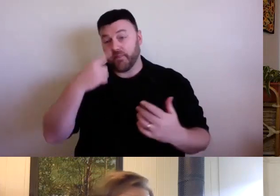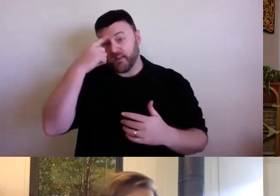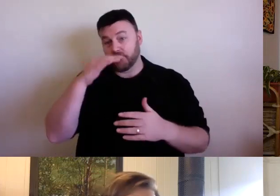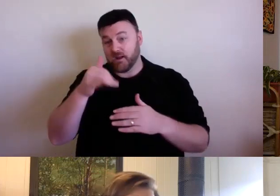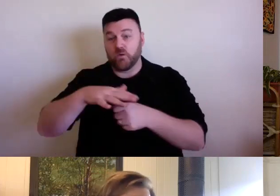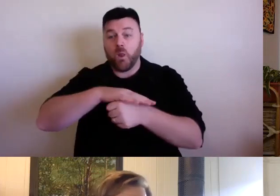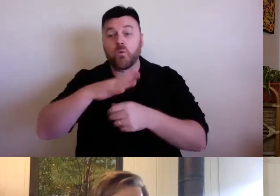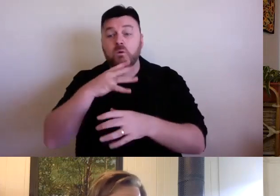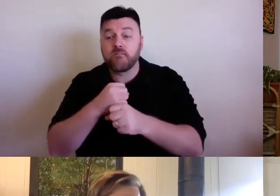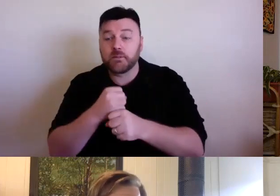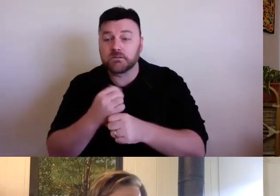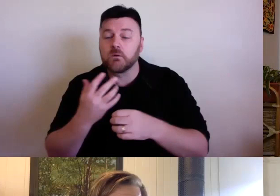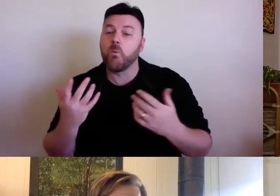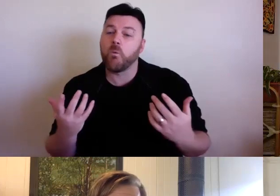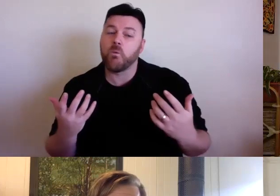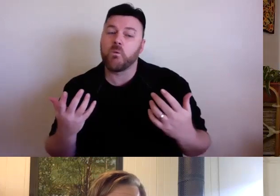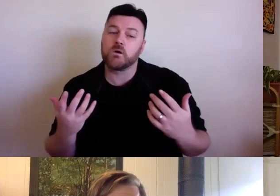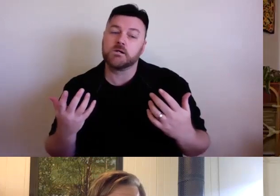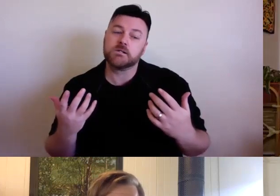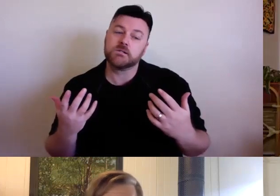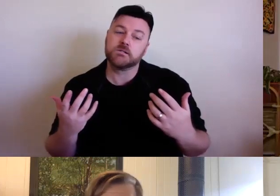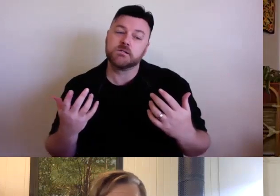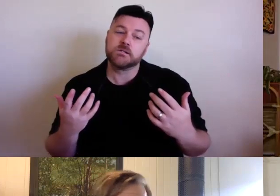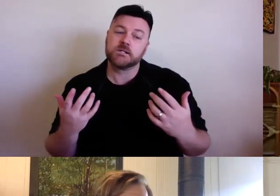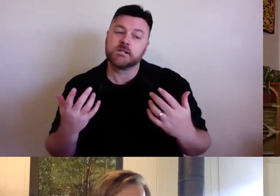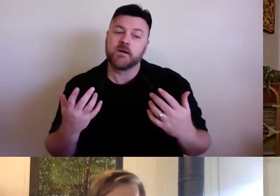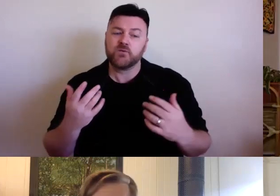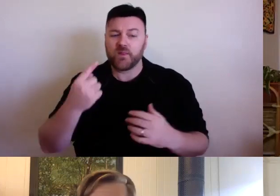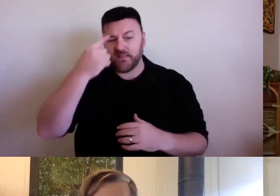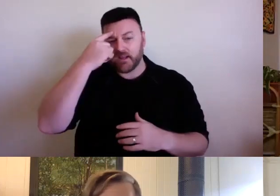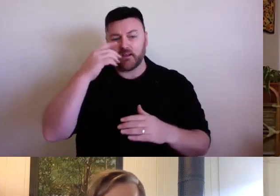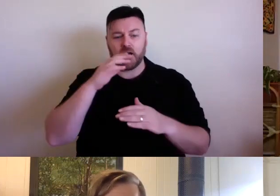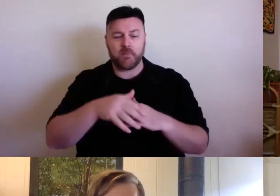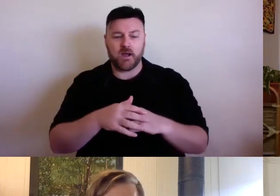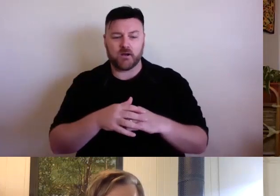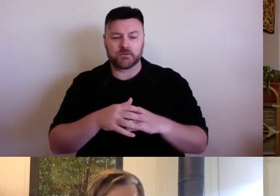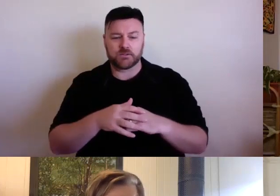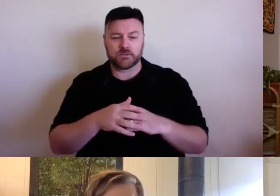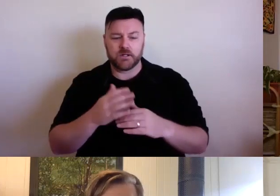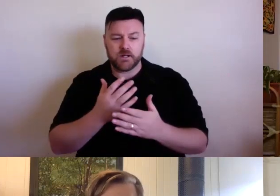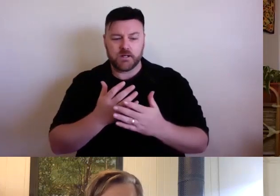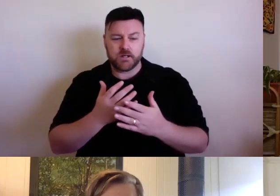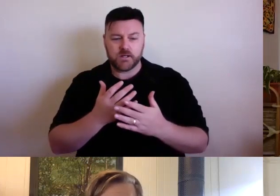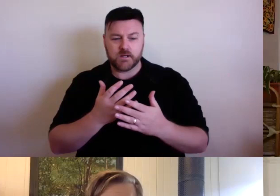thinking about how to be in contact with people that you're not